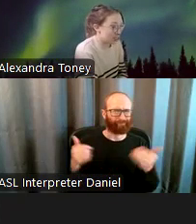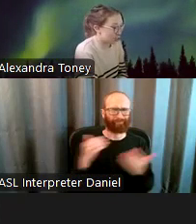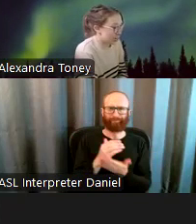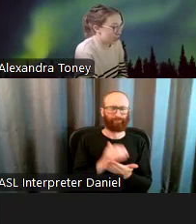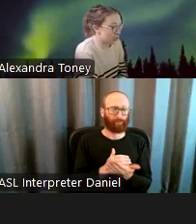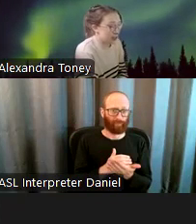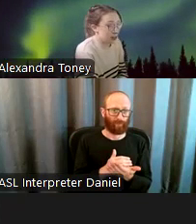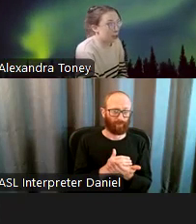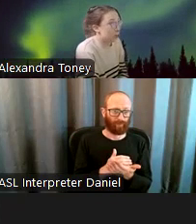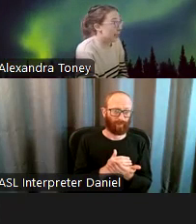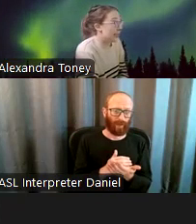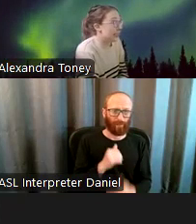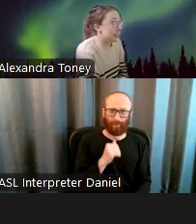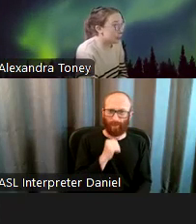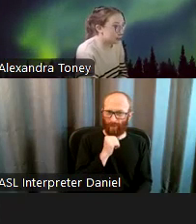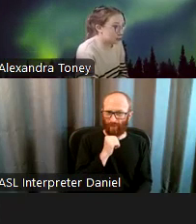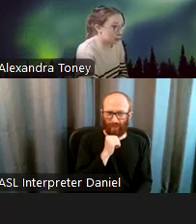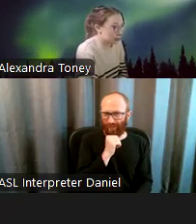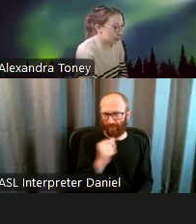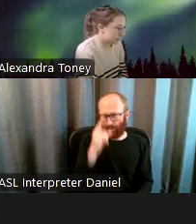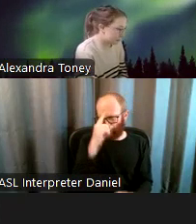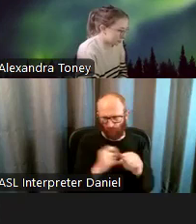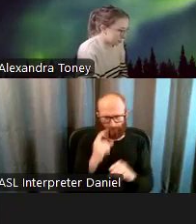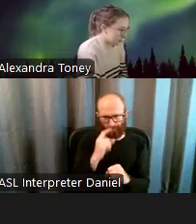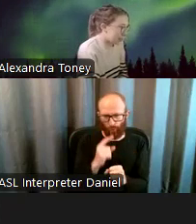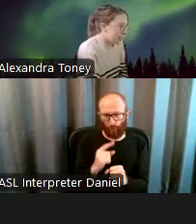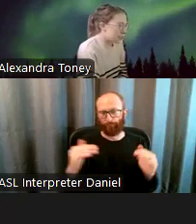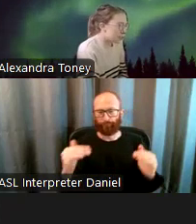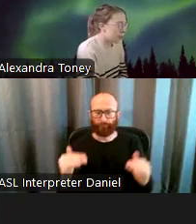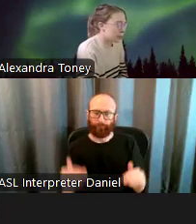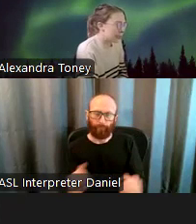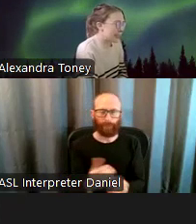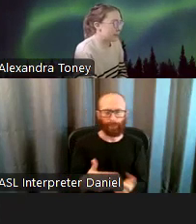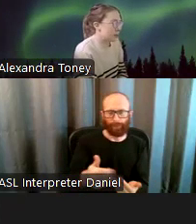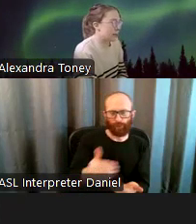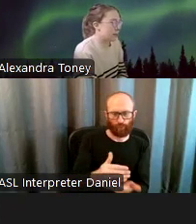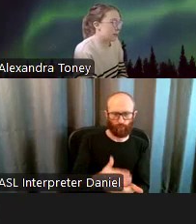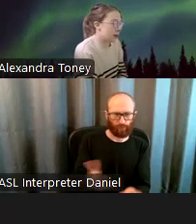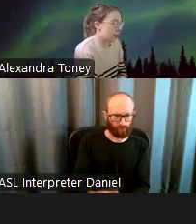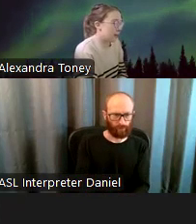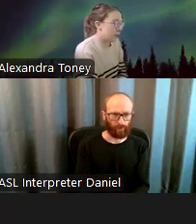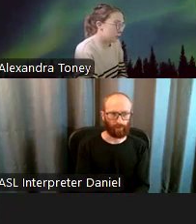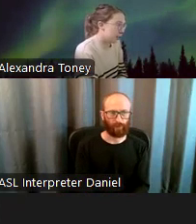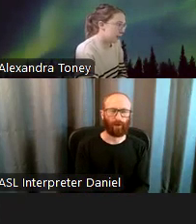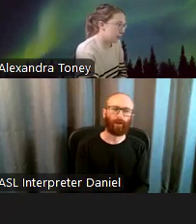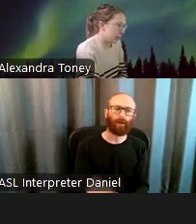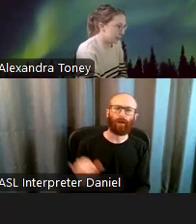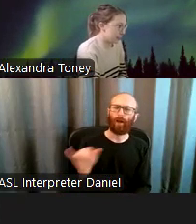a strategy to create an easier course. It's also a really important part of inclusionary practices,